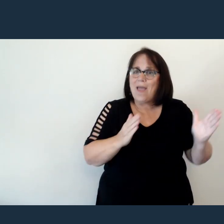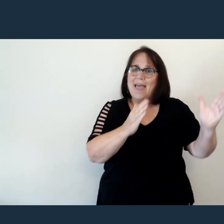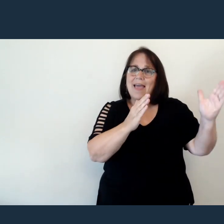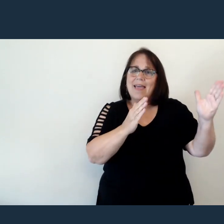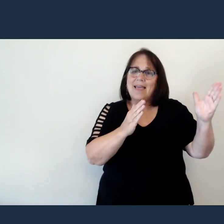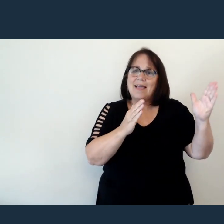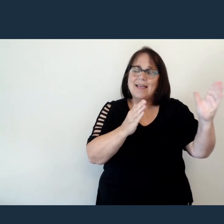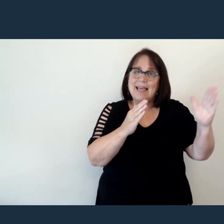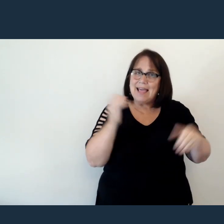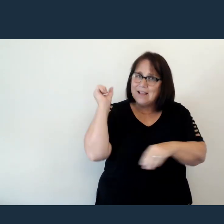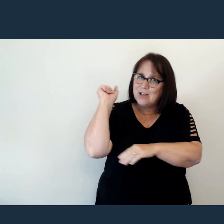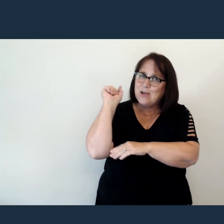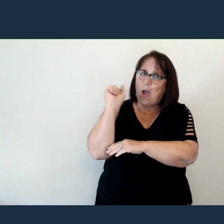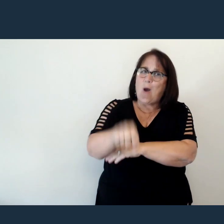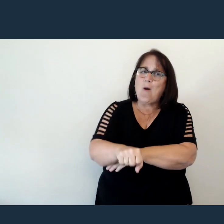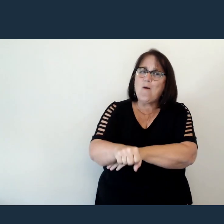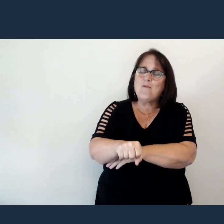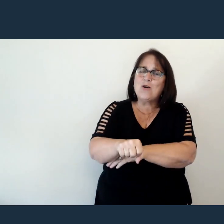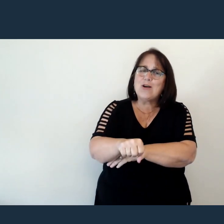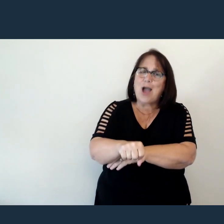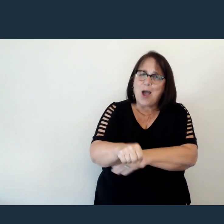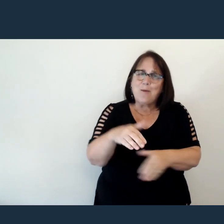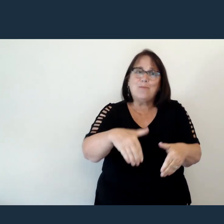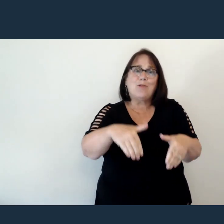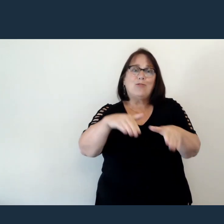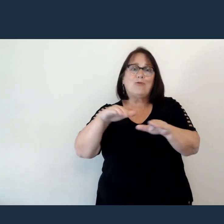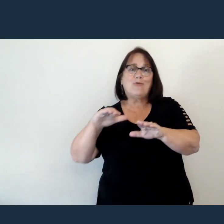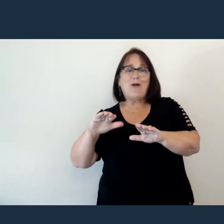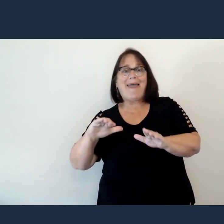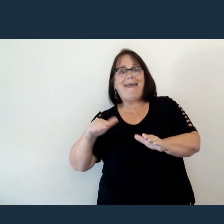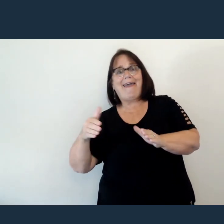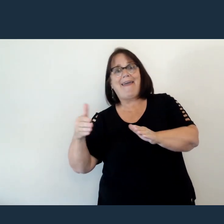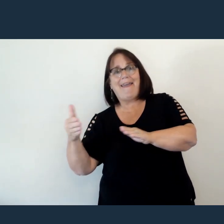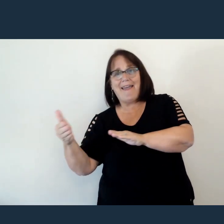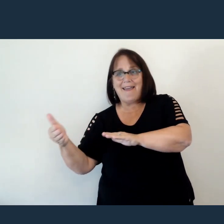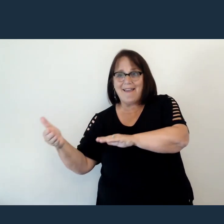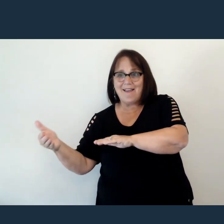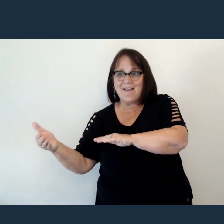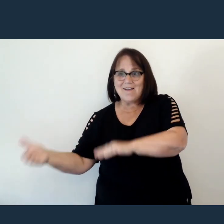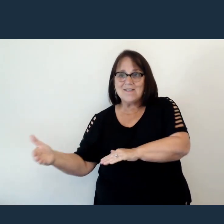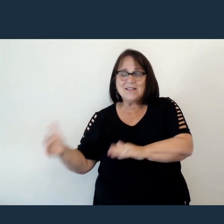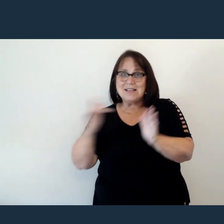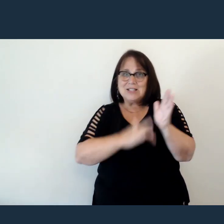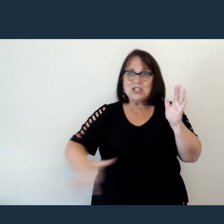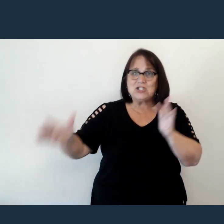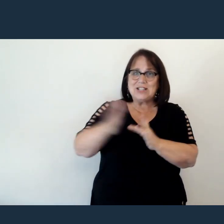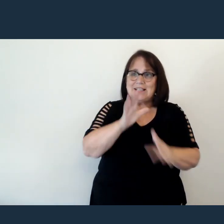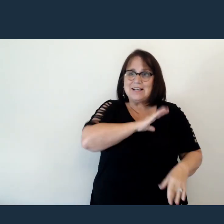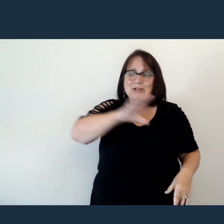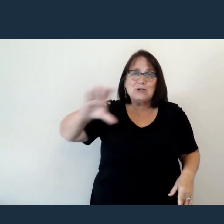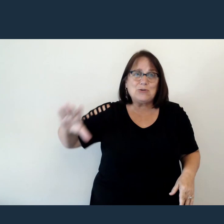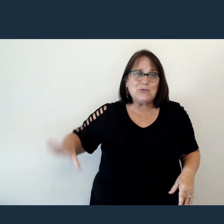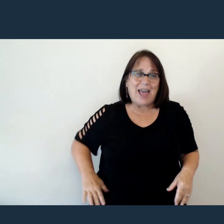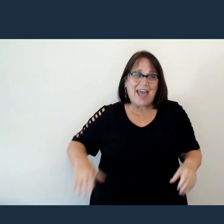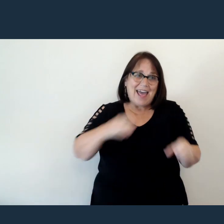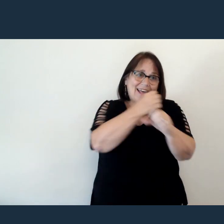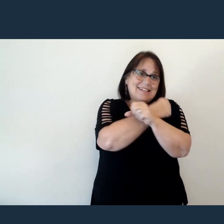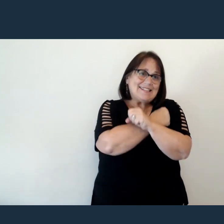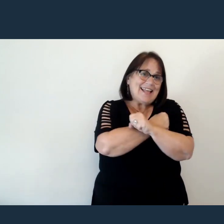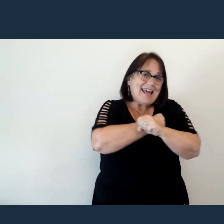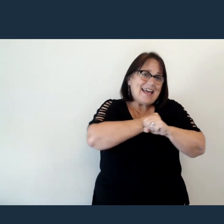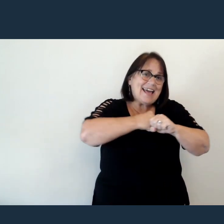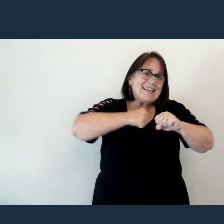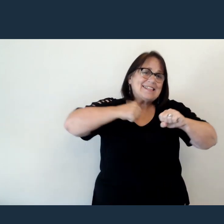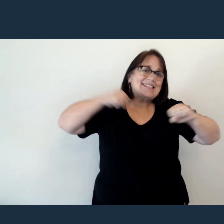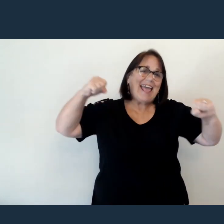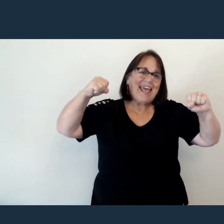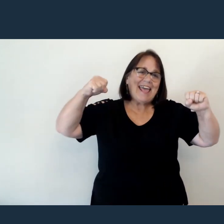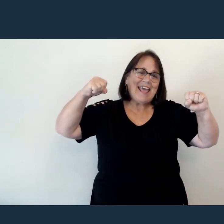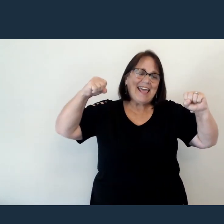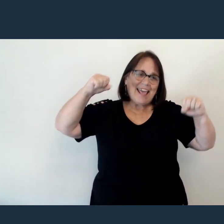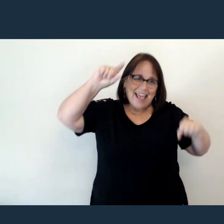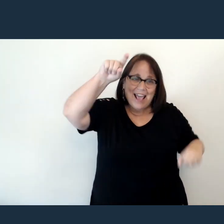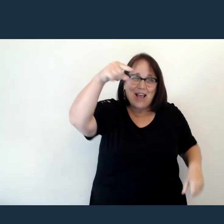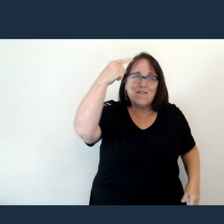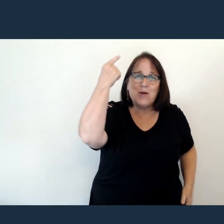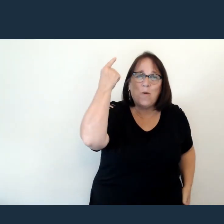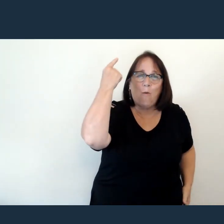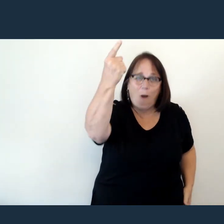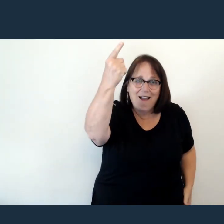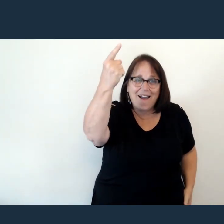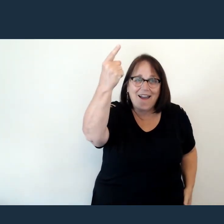The grave is overcome Jesus is the Christ, the saving One